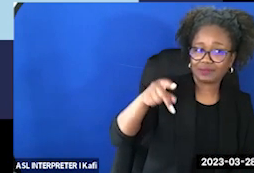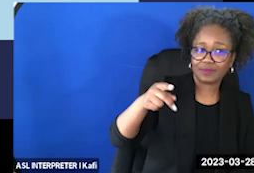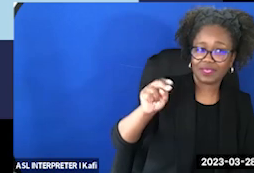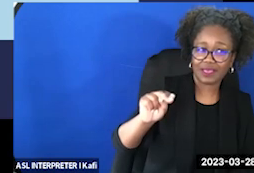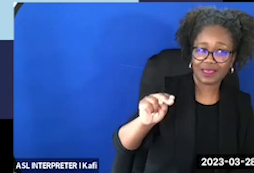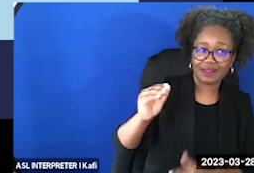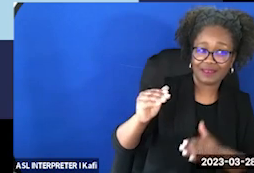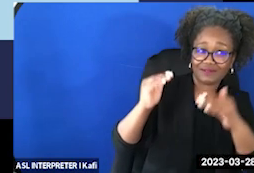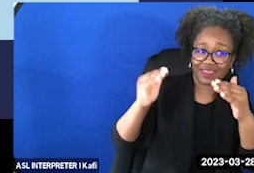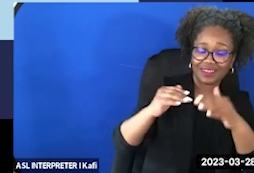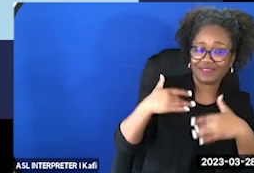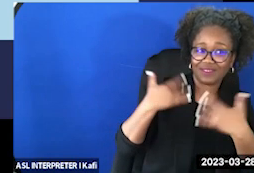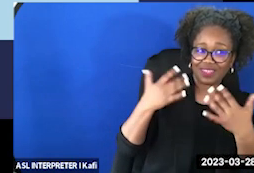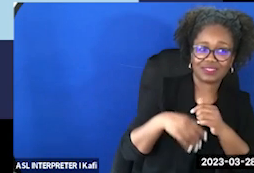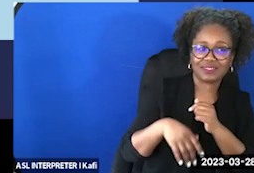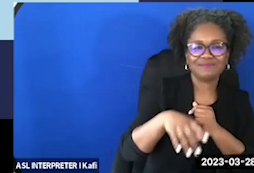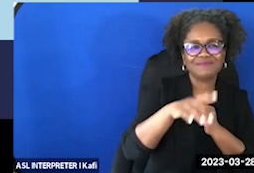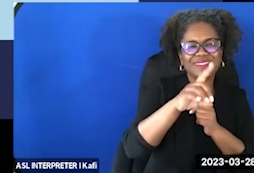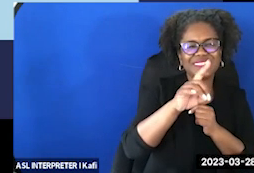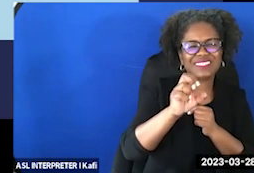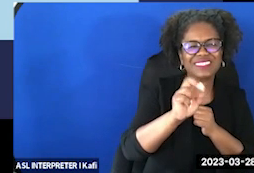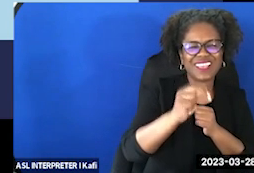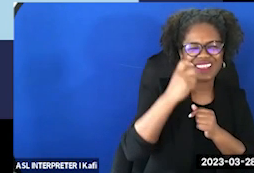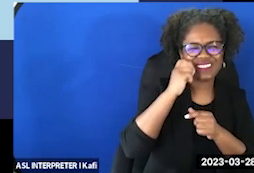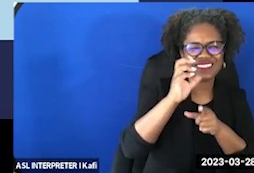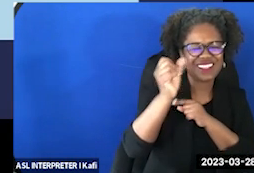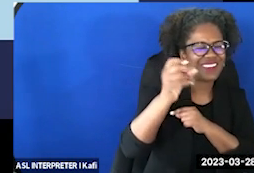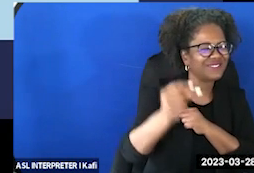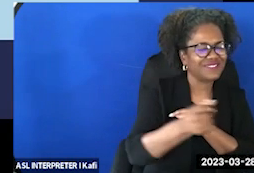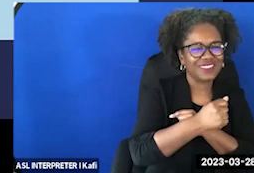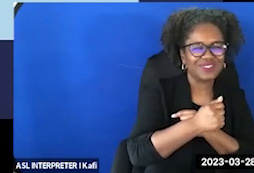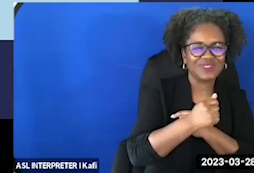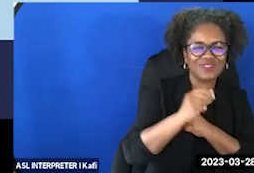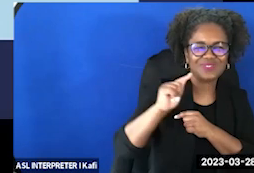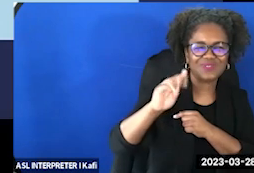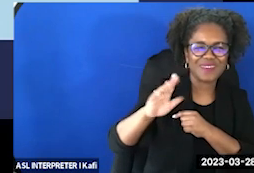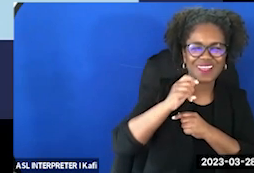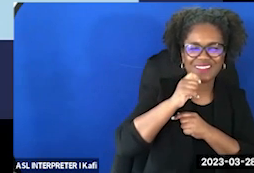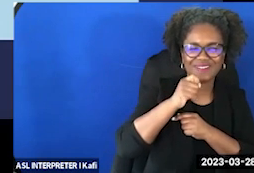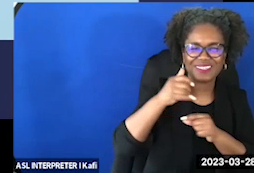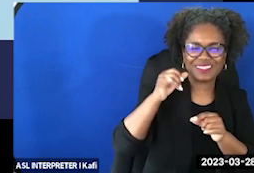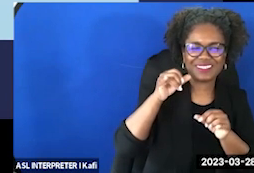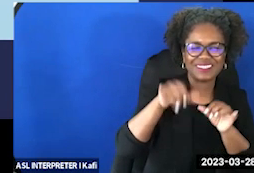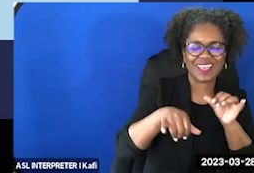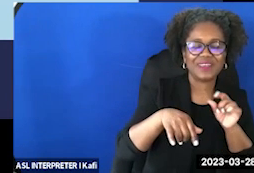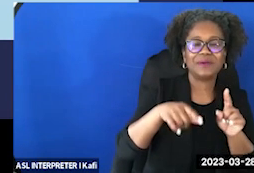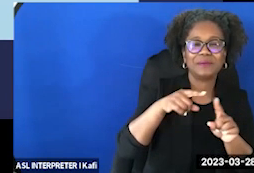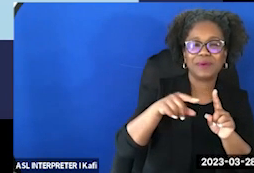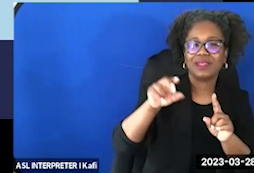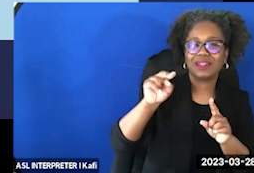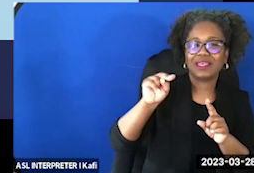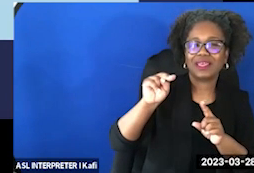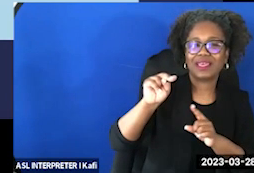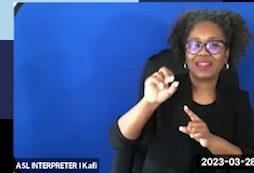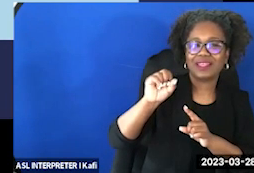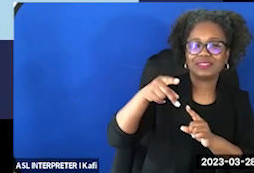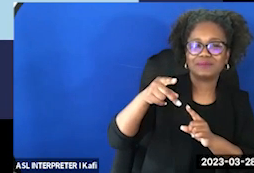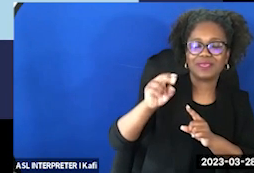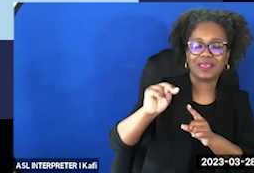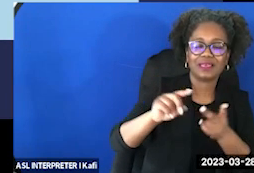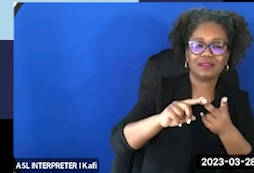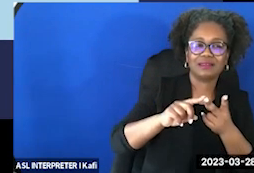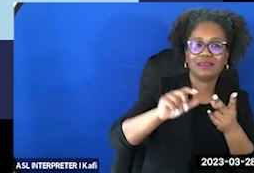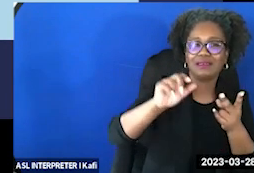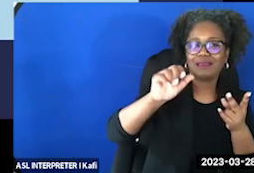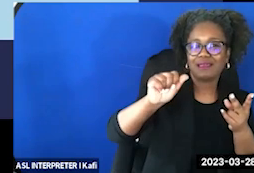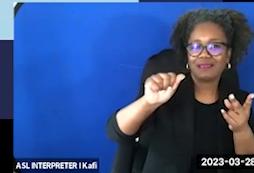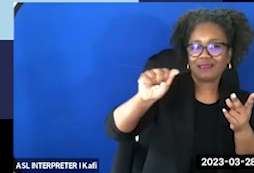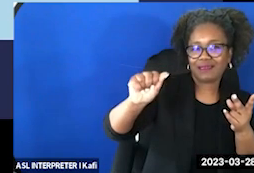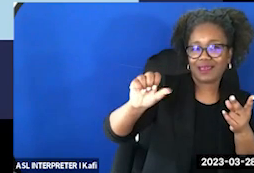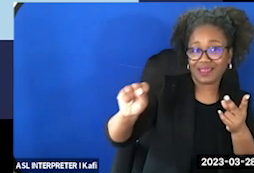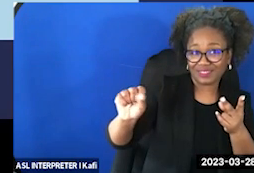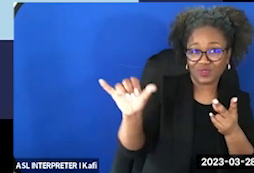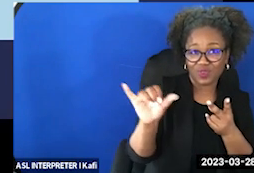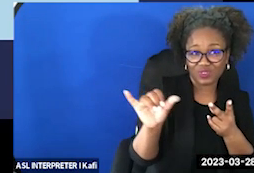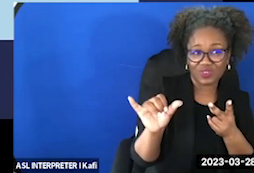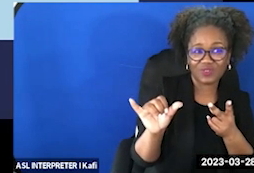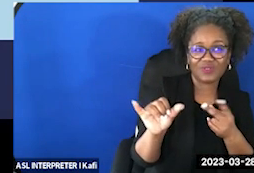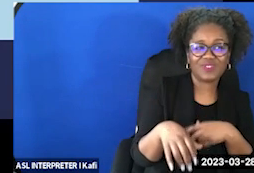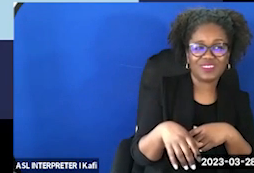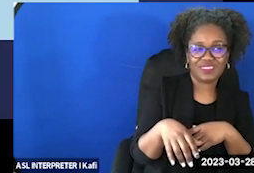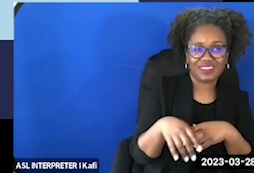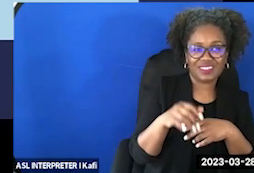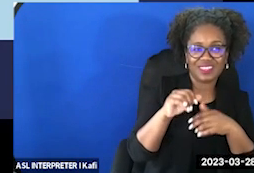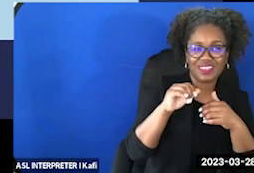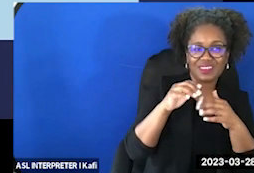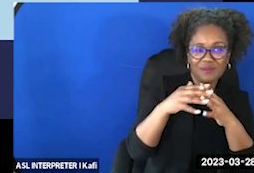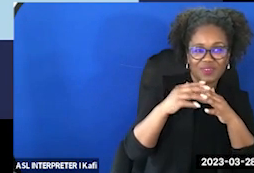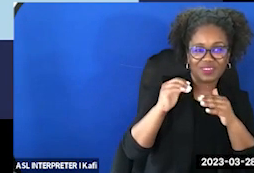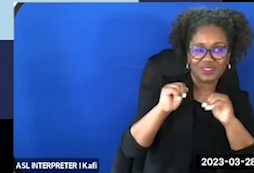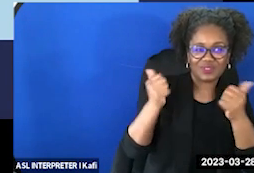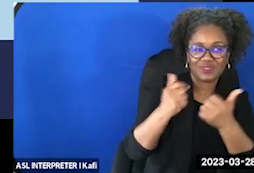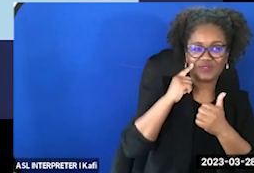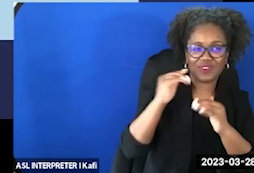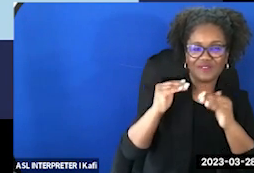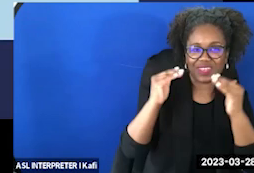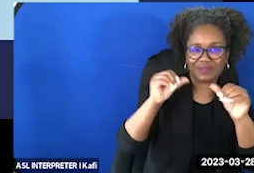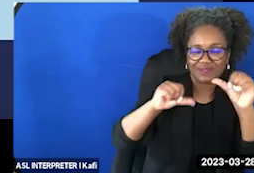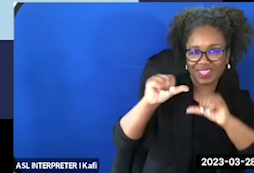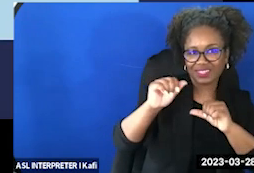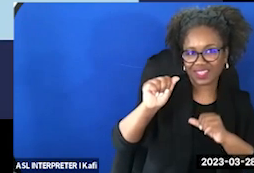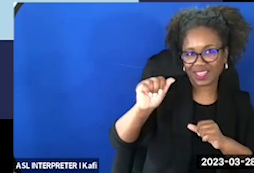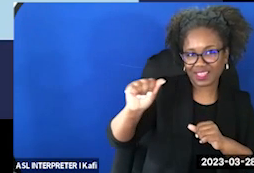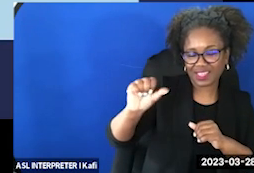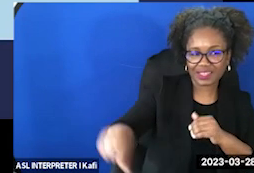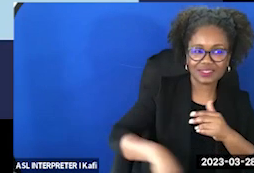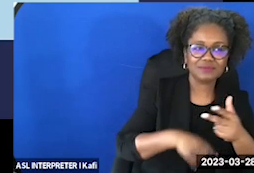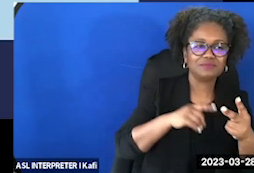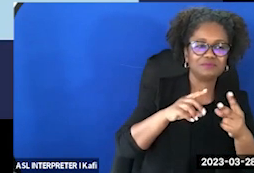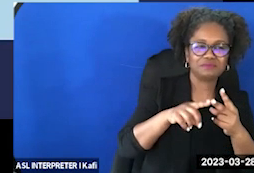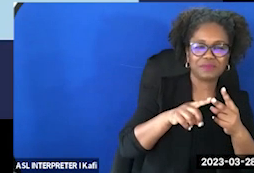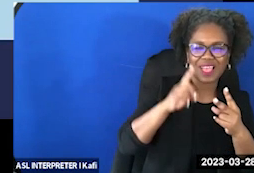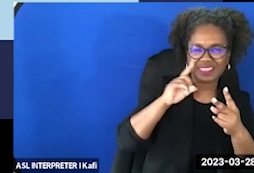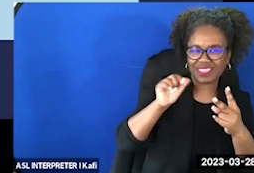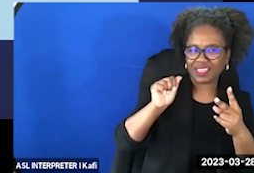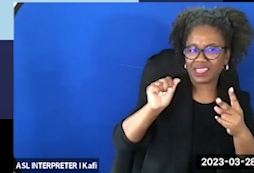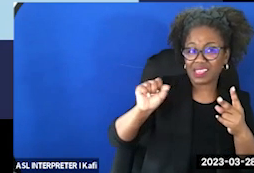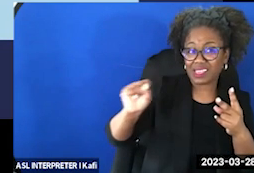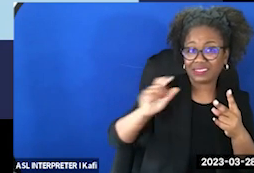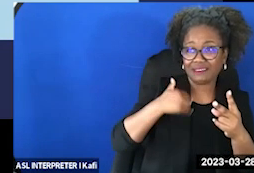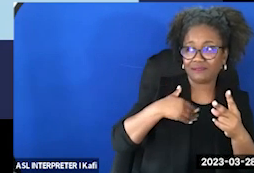Debbie Stine, Science & Technology Policy Academy: just left, so it's too bad. He he! Wasn't still on, but I know that they have, and that he's from Triple S. American Association for the Advancement of Science, and I think right now. They have an application open for their like State and local fellows group. Maybe